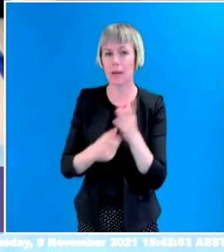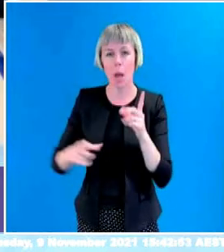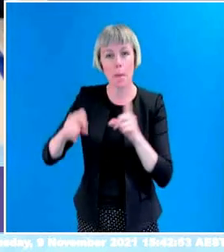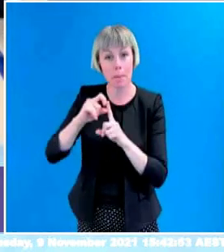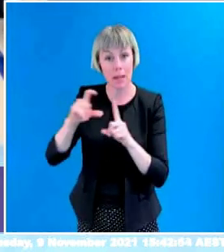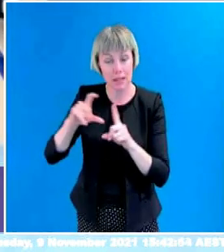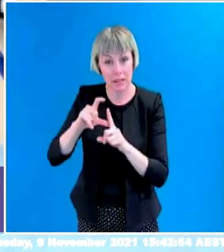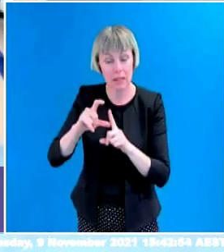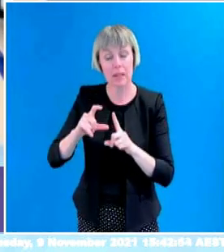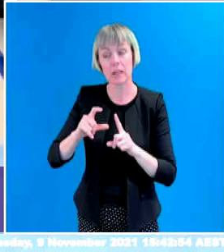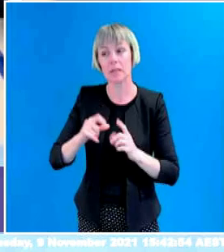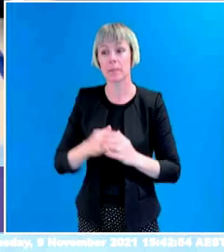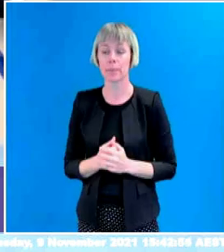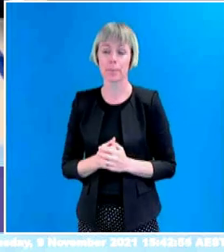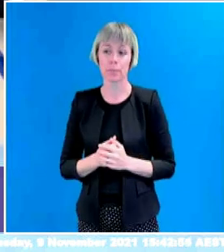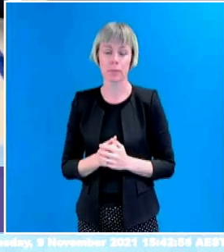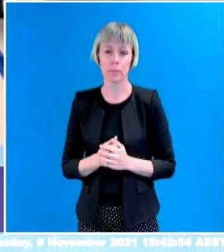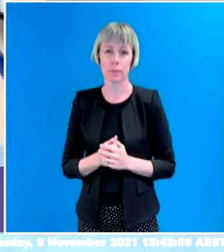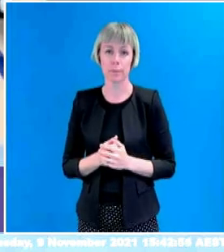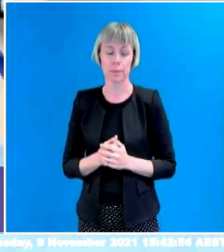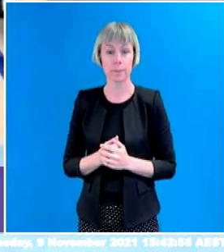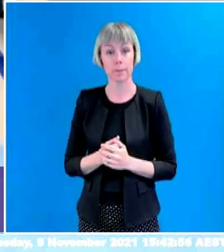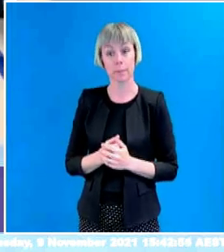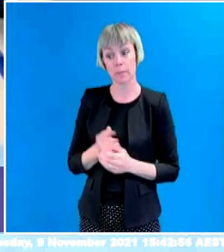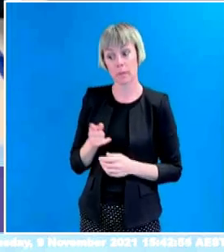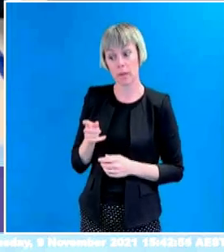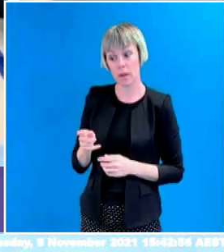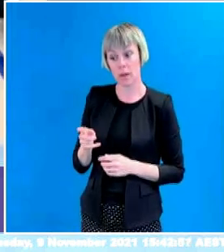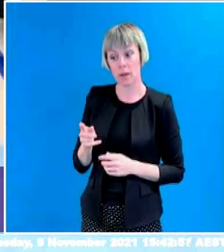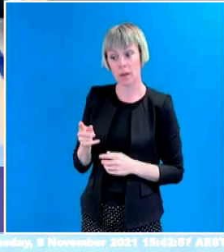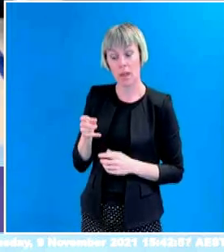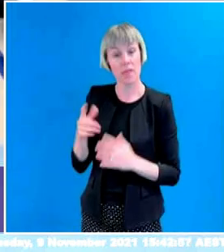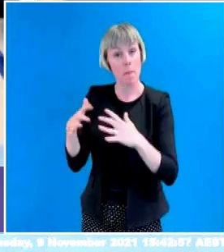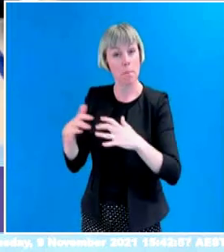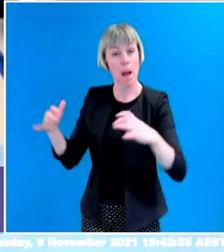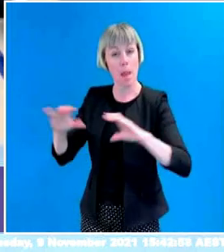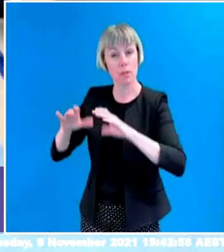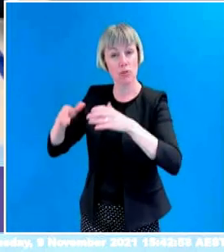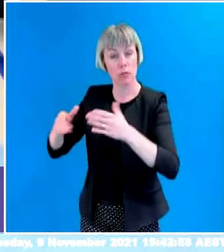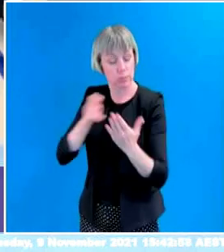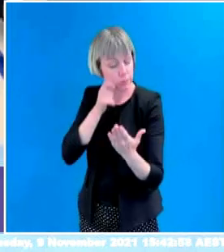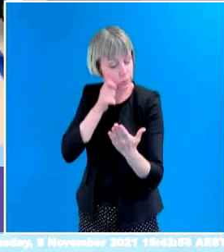to this, I think it has enriched the discussion and dialogue in relation to